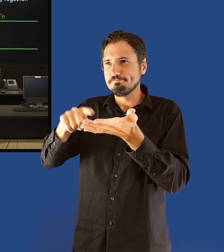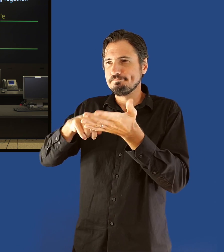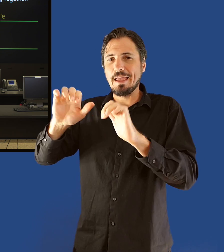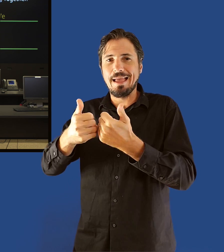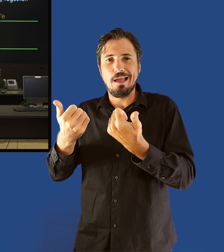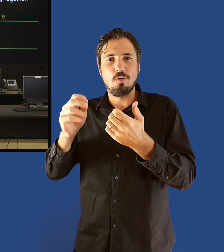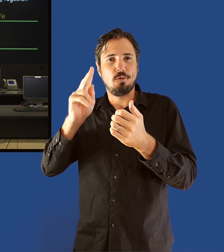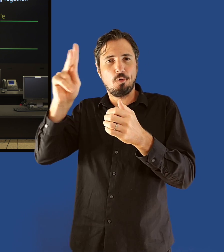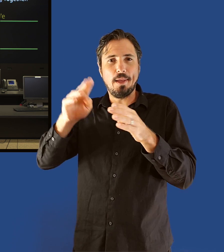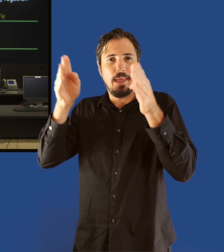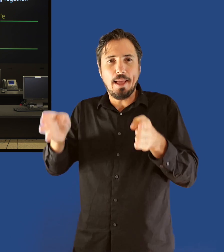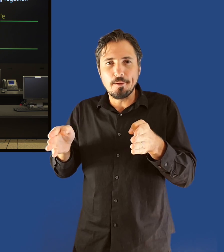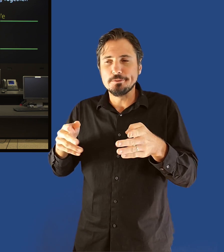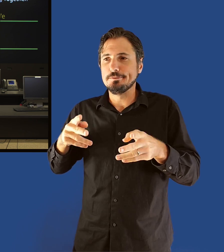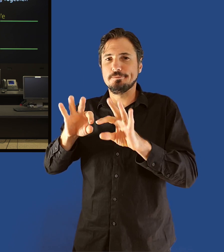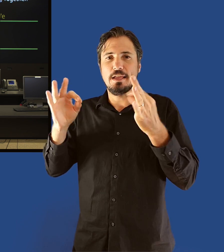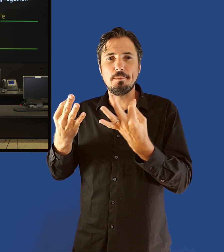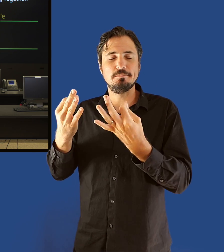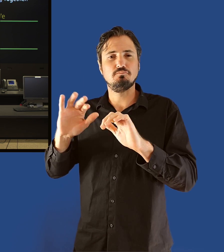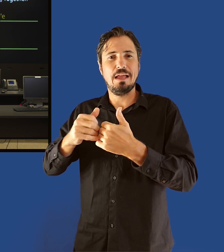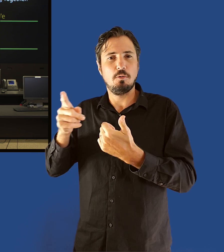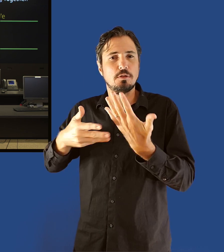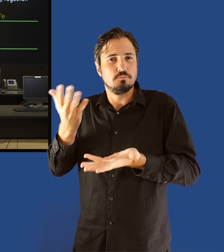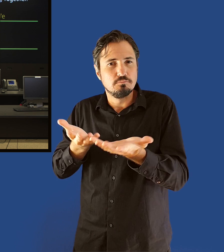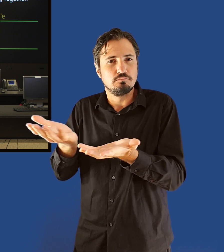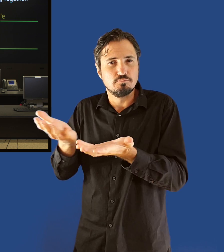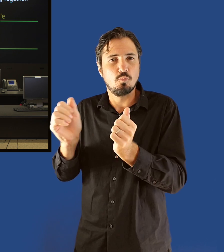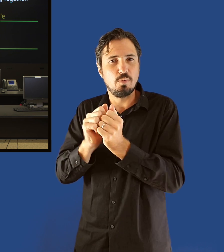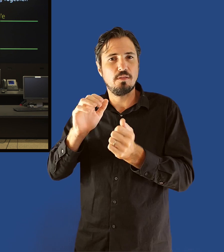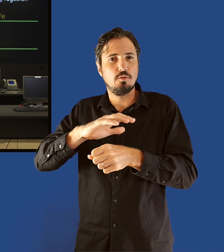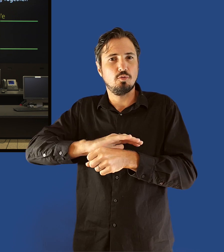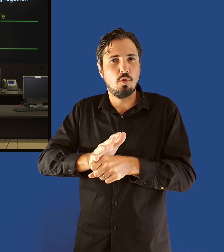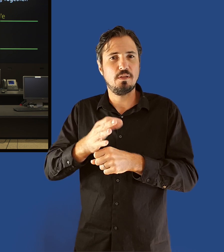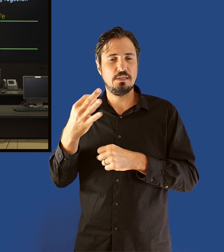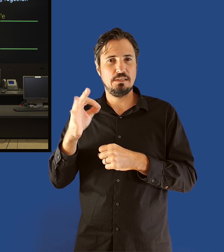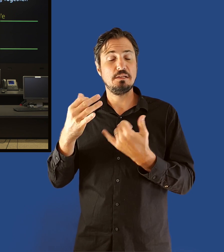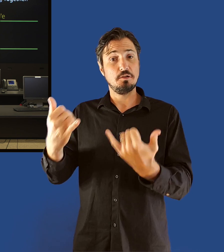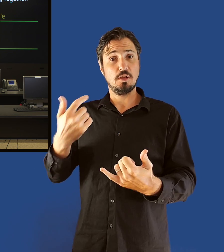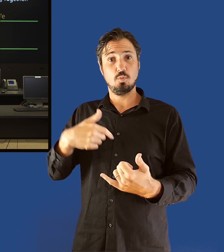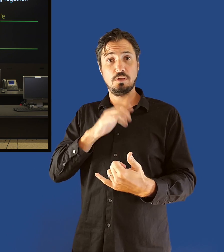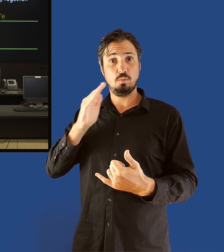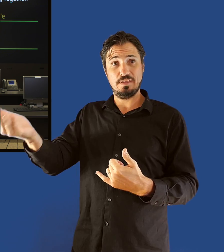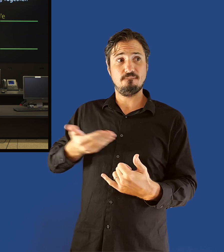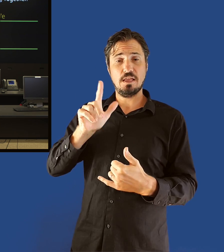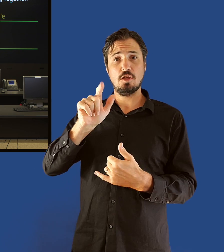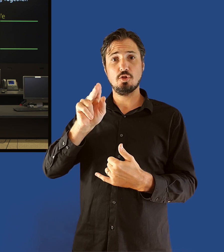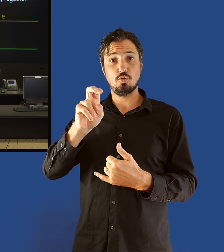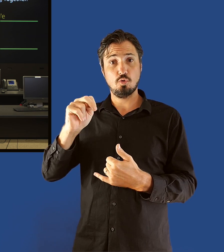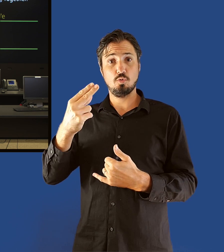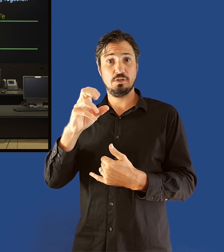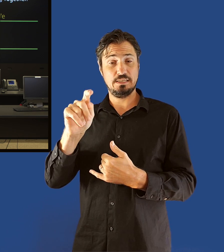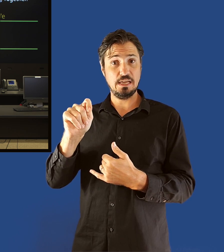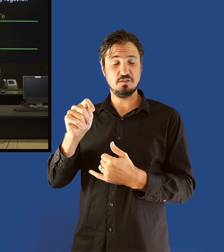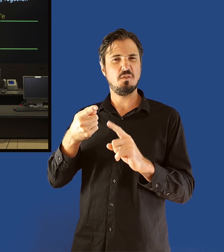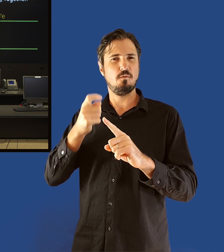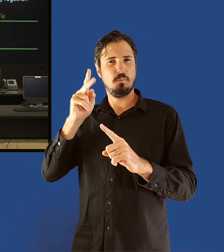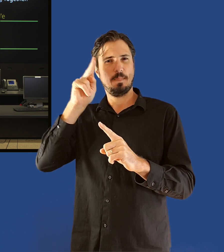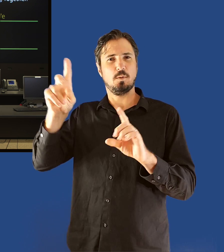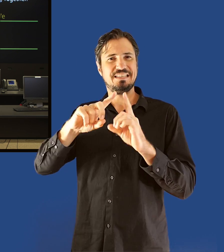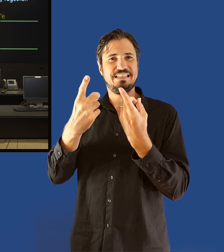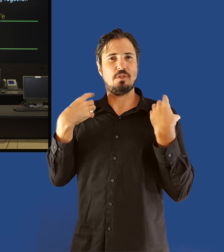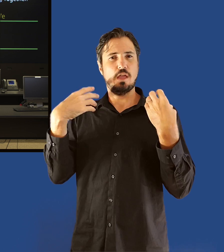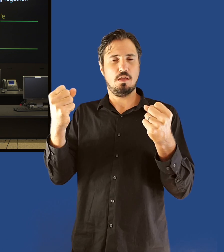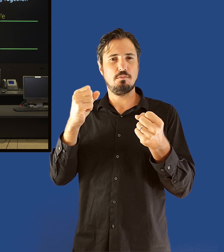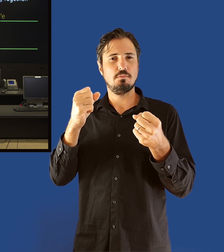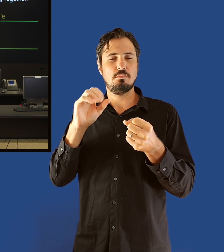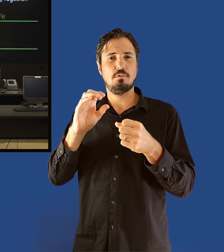That survey is now complete and here to speak more about the CASPER program is Lauren Guest, Public Health Preparedness Planner, from the Kaua‘i District Health Office.